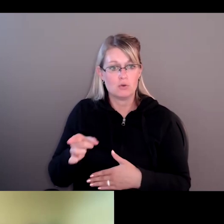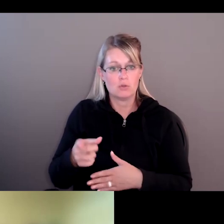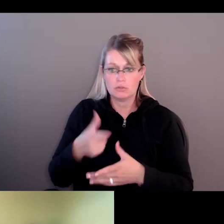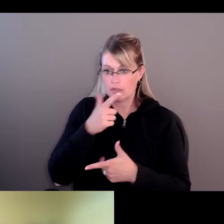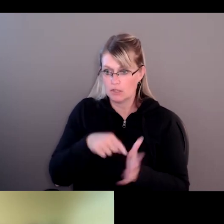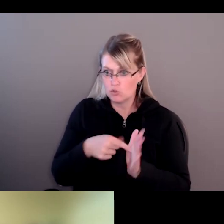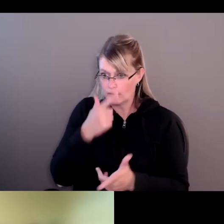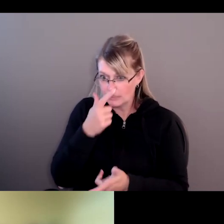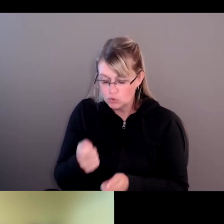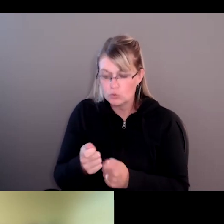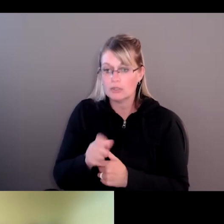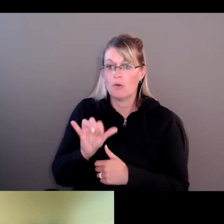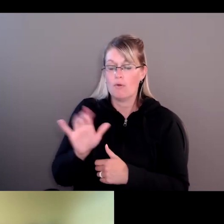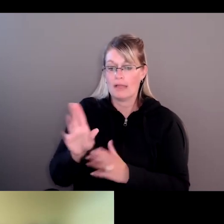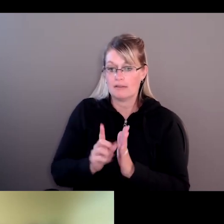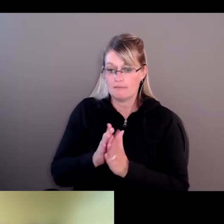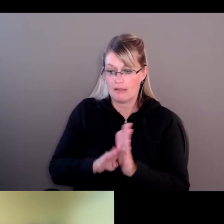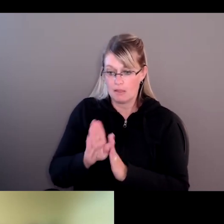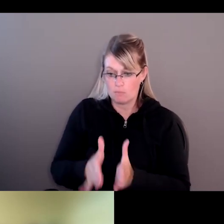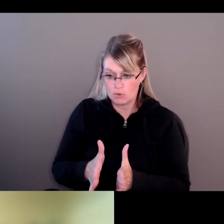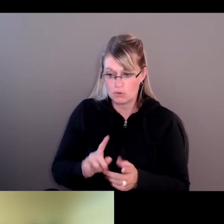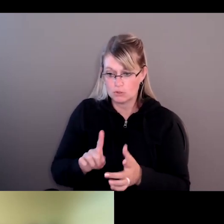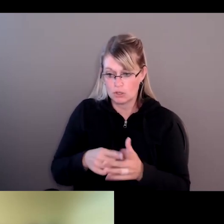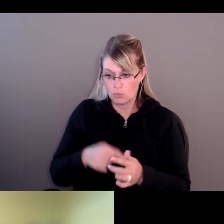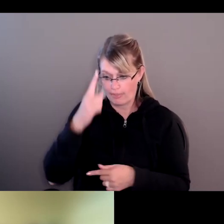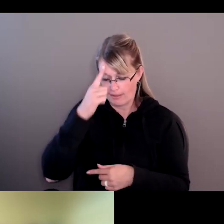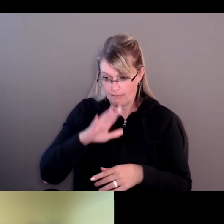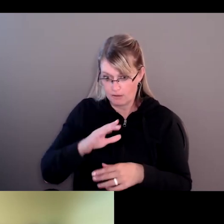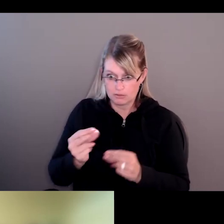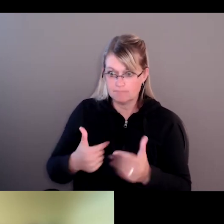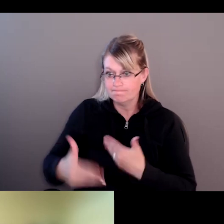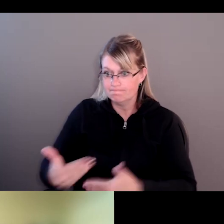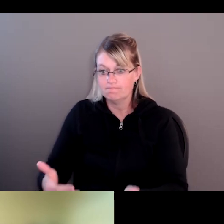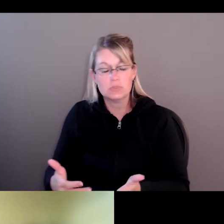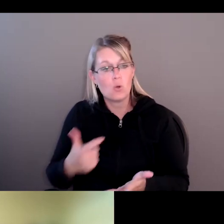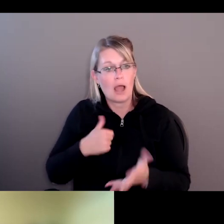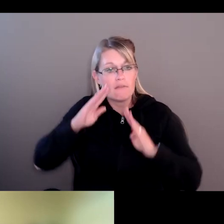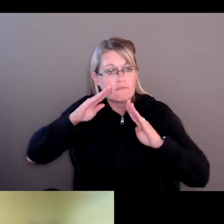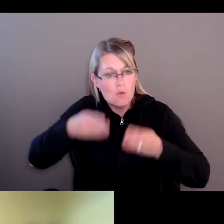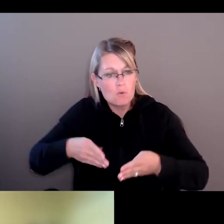And this developer is starting to think on their feet. So I focus a lot of my attention on these